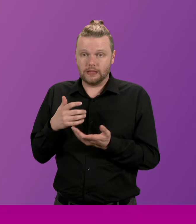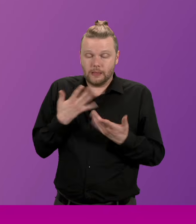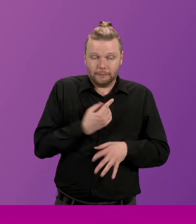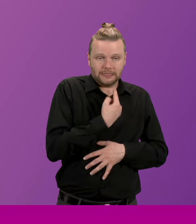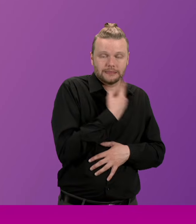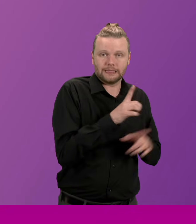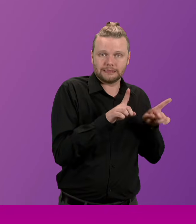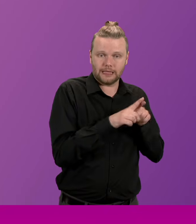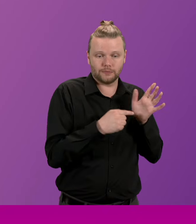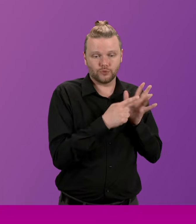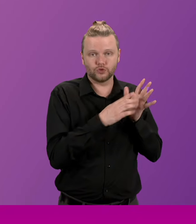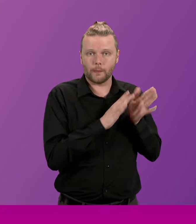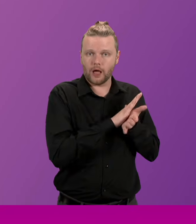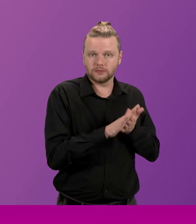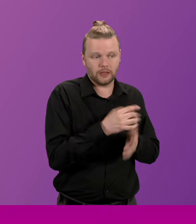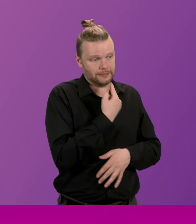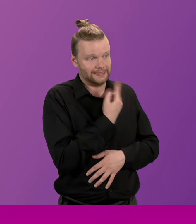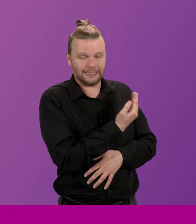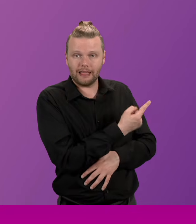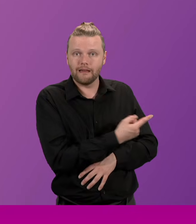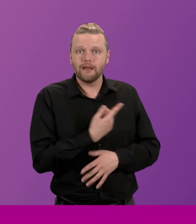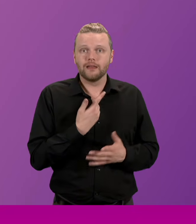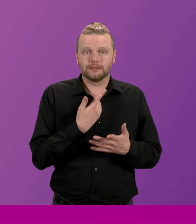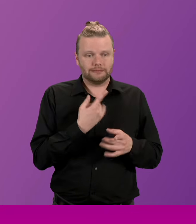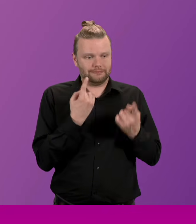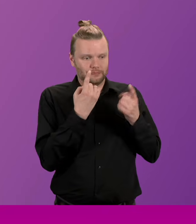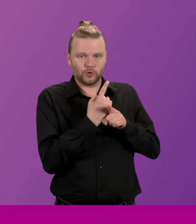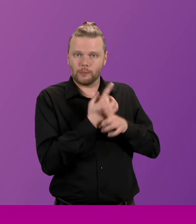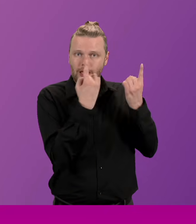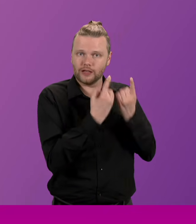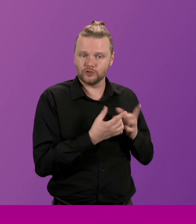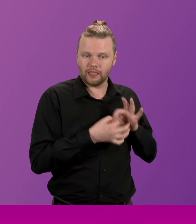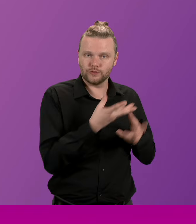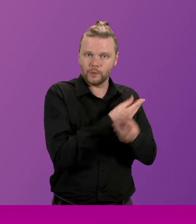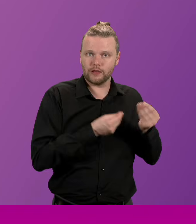Tom Hunter when I met him to discuss issues on economic development a couple of weeks ago—that I